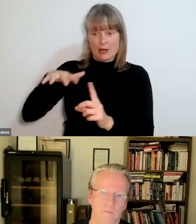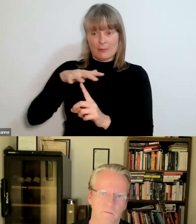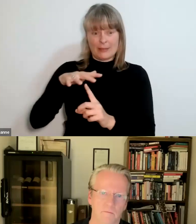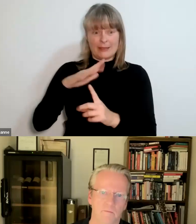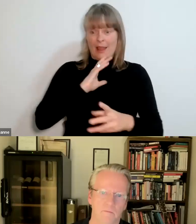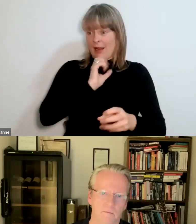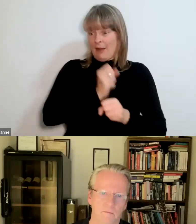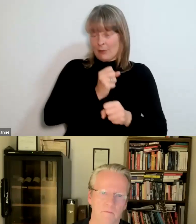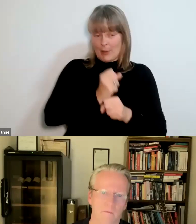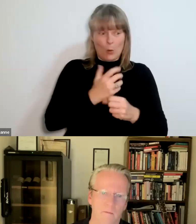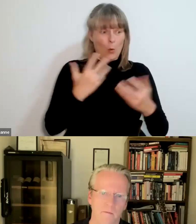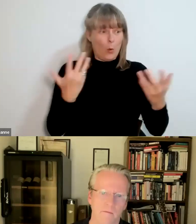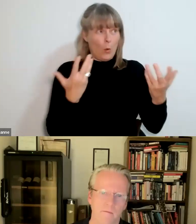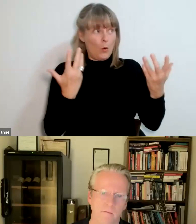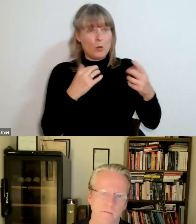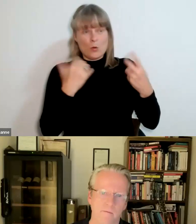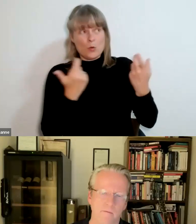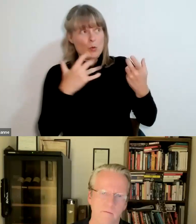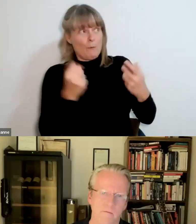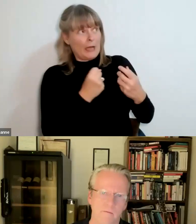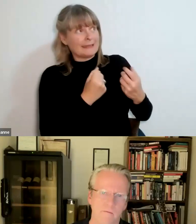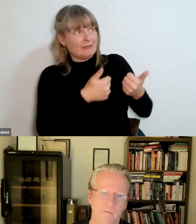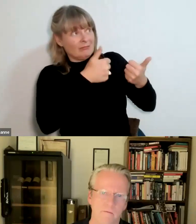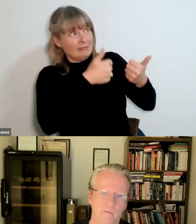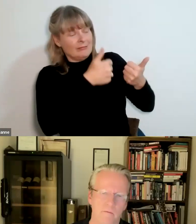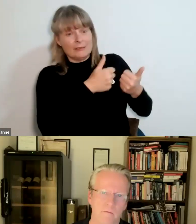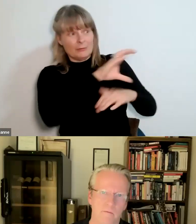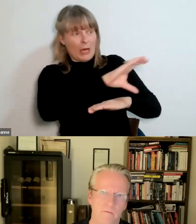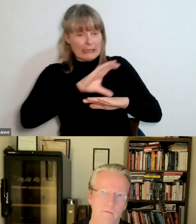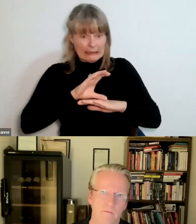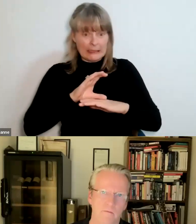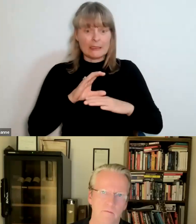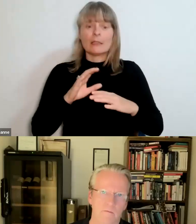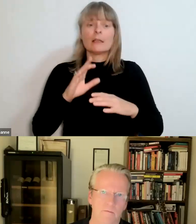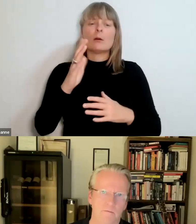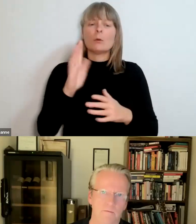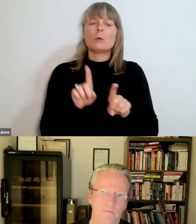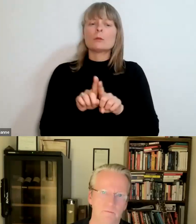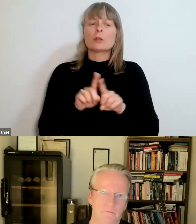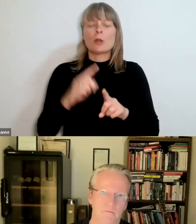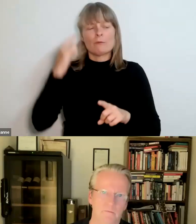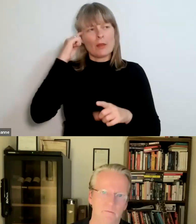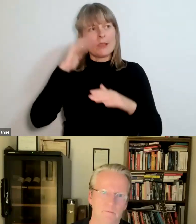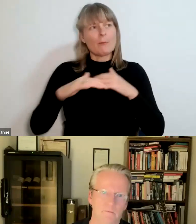of the challenges, and it is not an insubstantial challenge, it is what is the kind of authorising environment that would